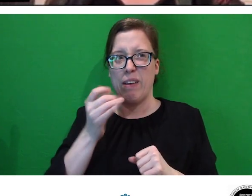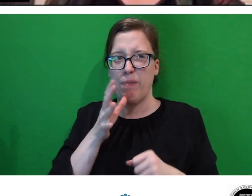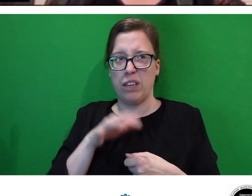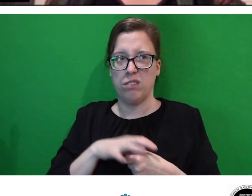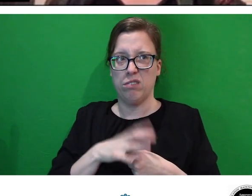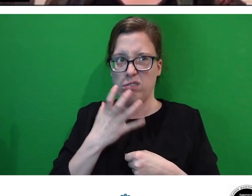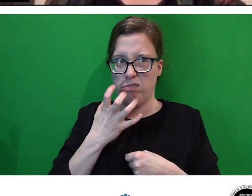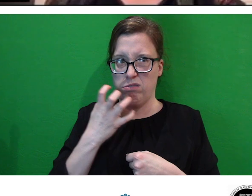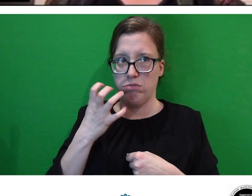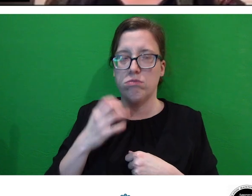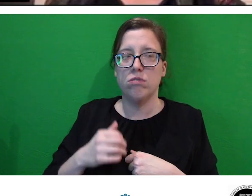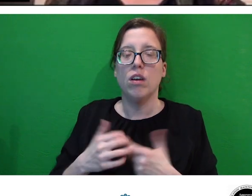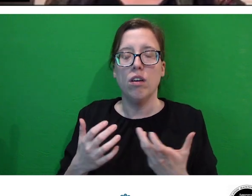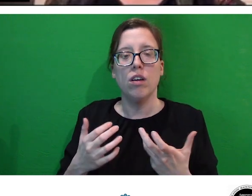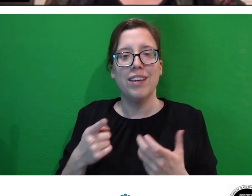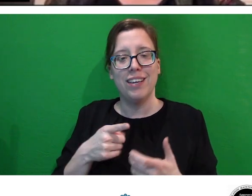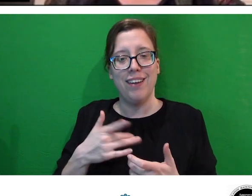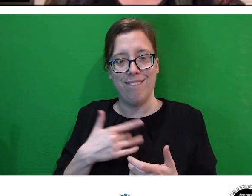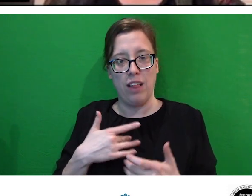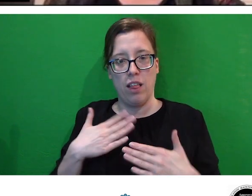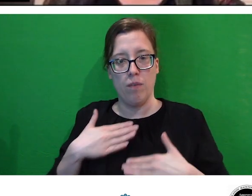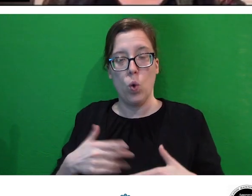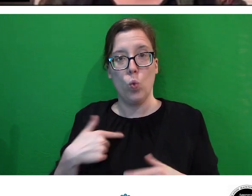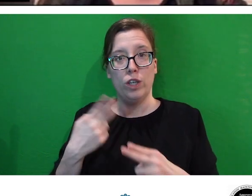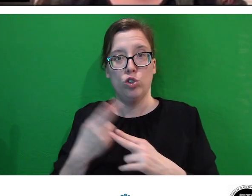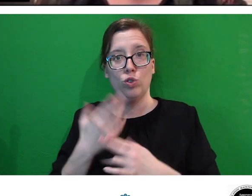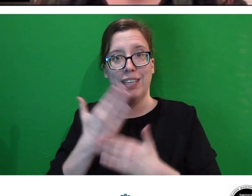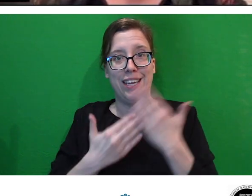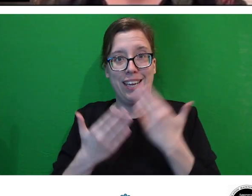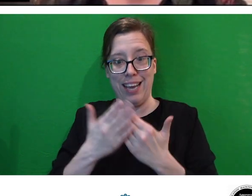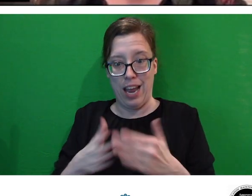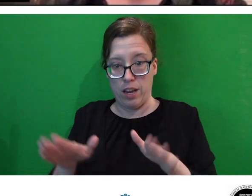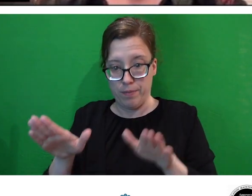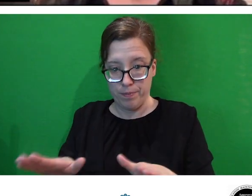This little one, when he's sitting on mama's lap, he feels if mama's tense.